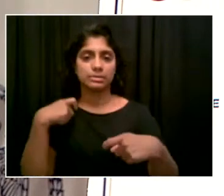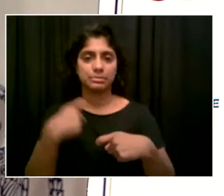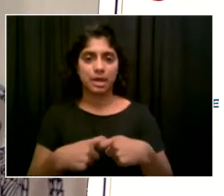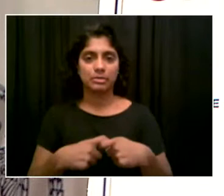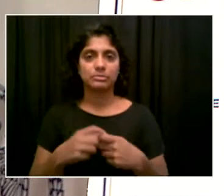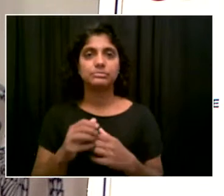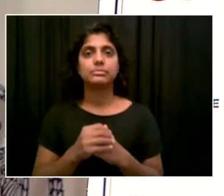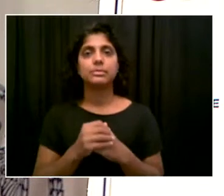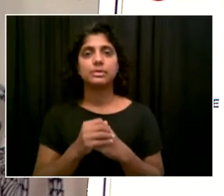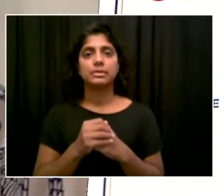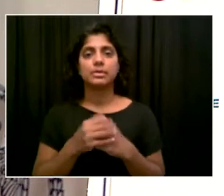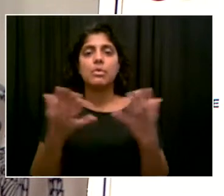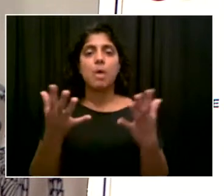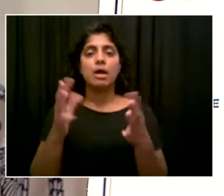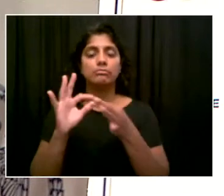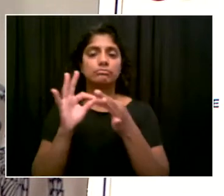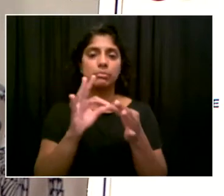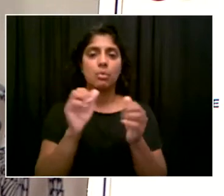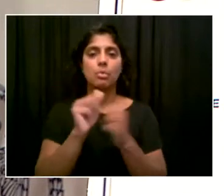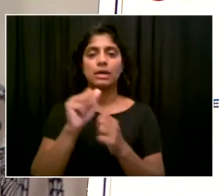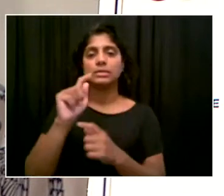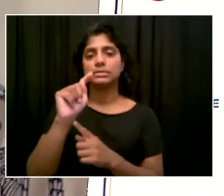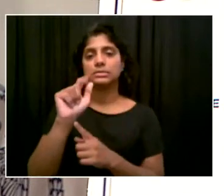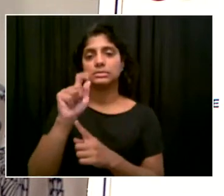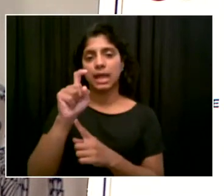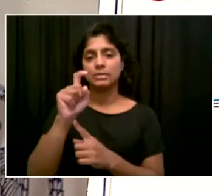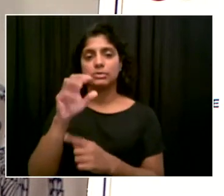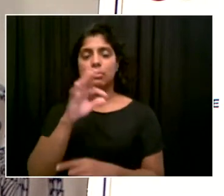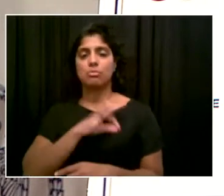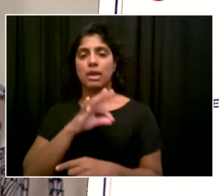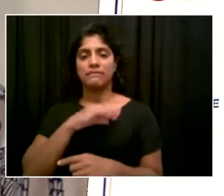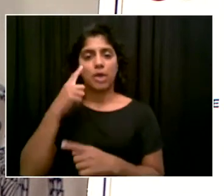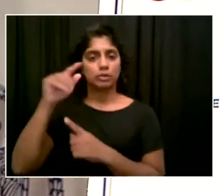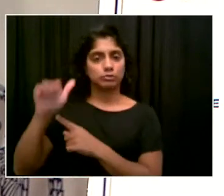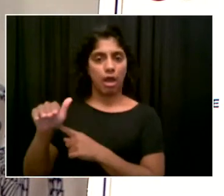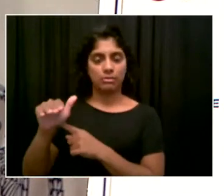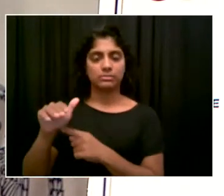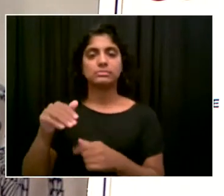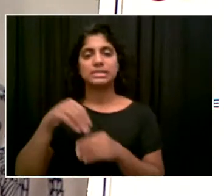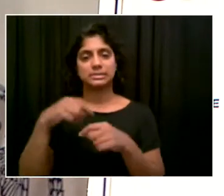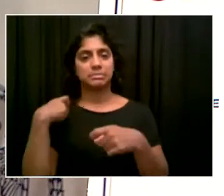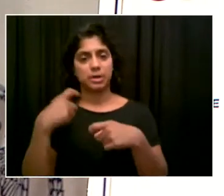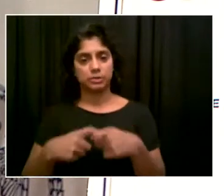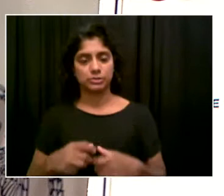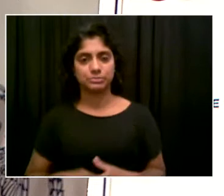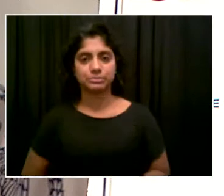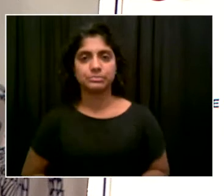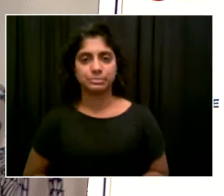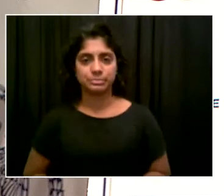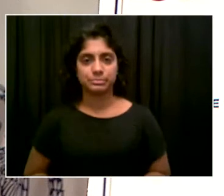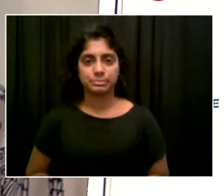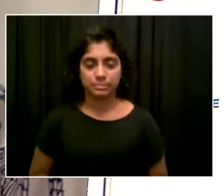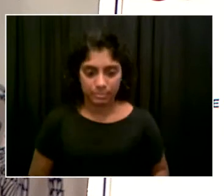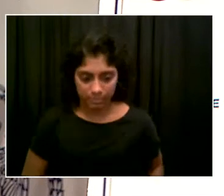WANT TO TALK ABOUT THE CHILD TAX CREDIT. SO MANY FAMILIES WHO GMIHT DESERVE THIS AND MAY NOT GET IT